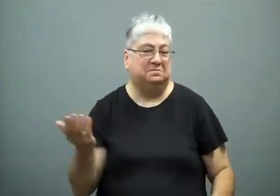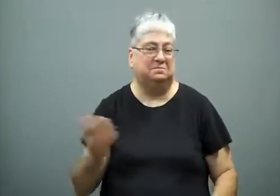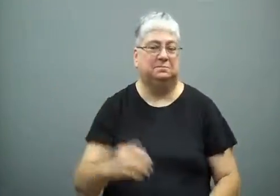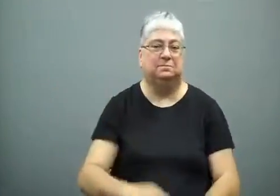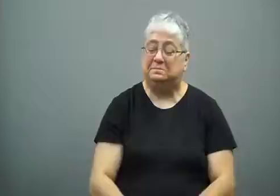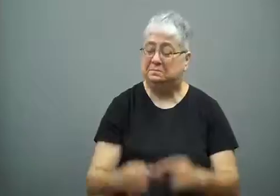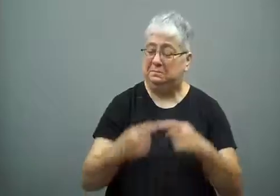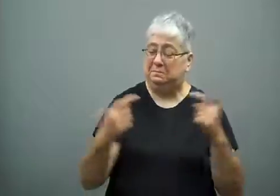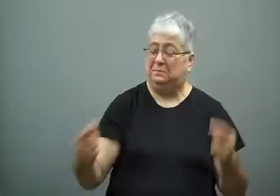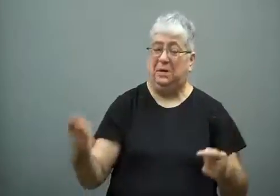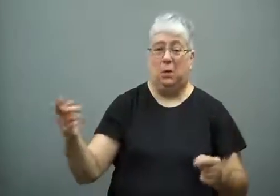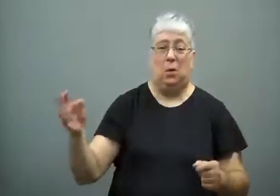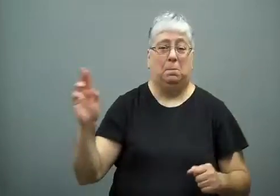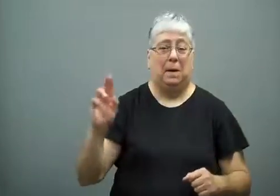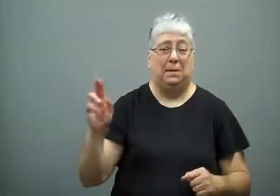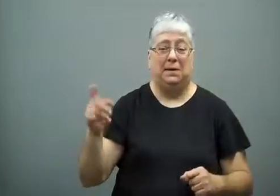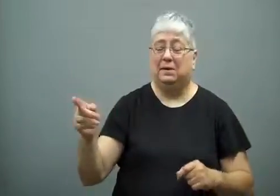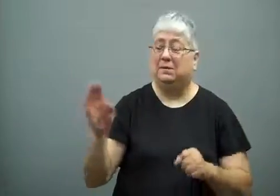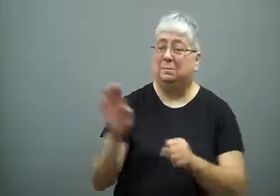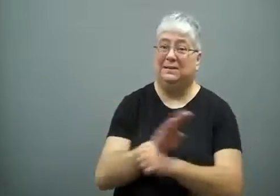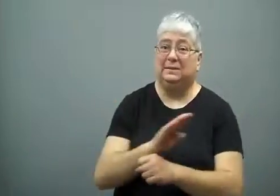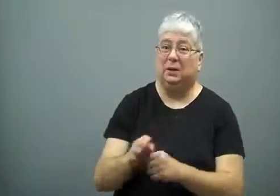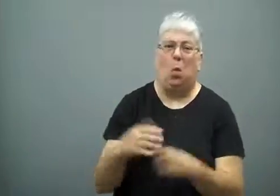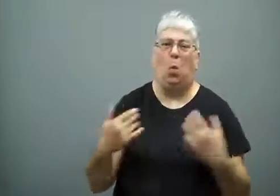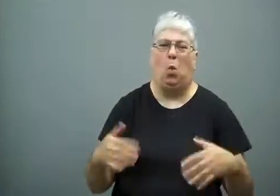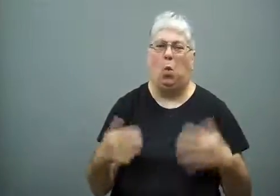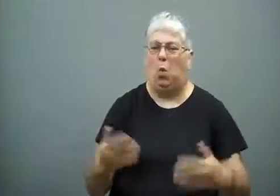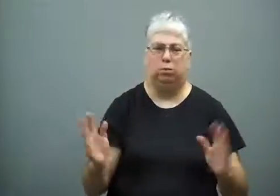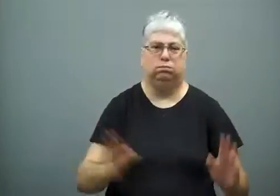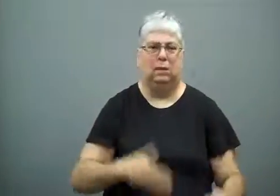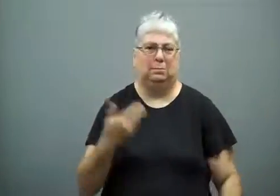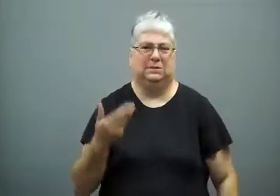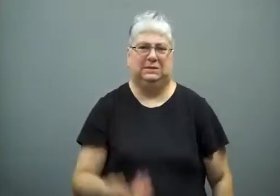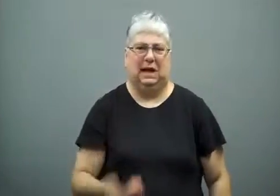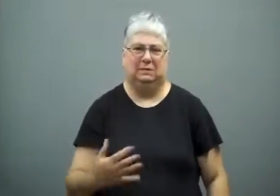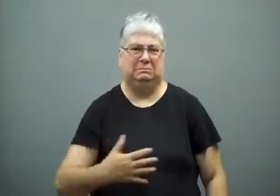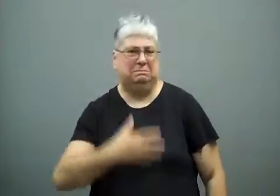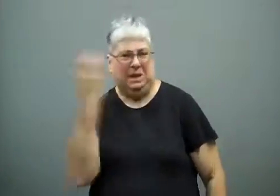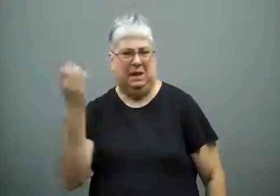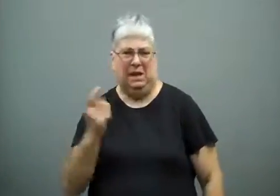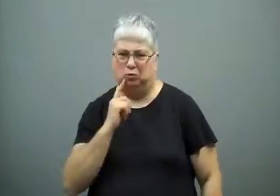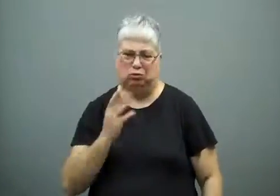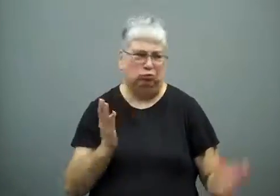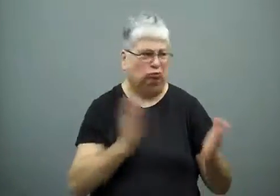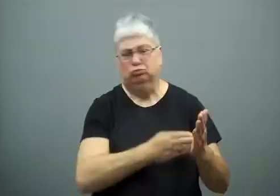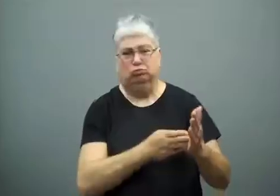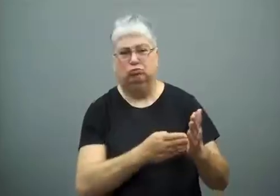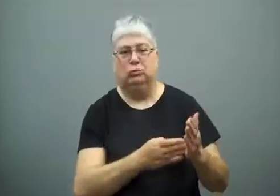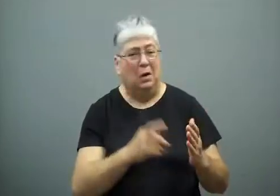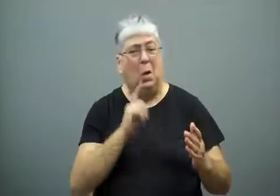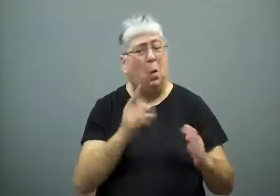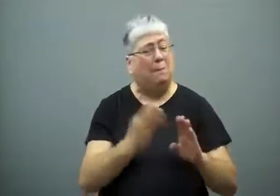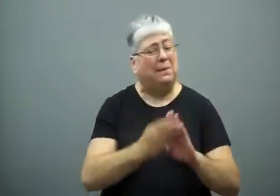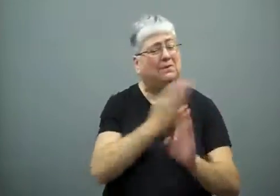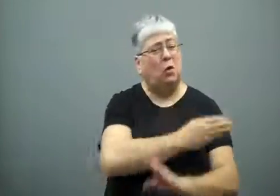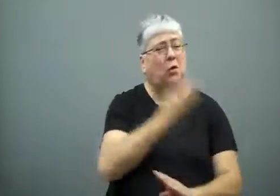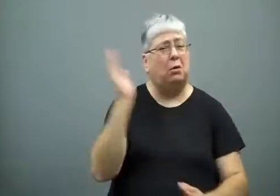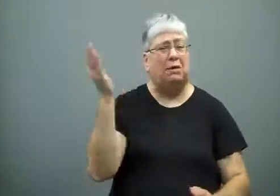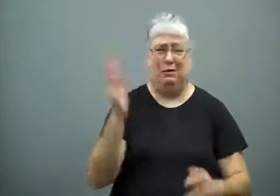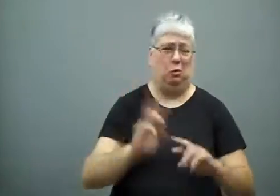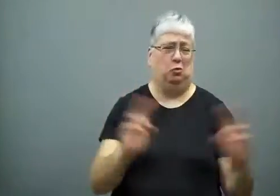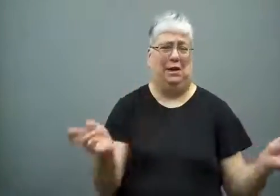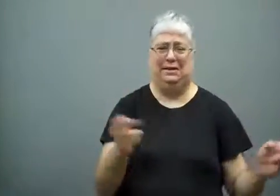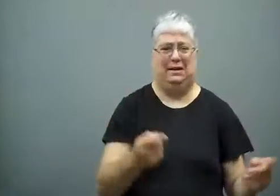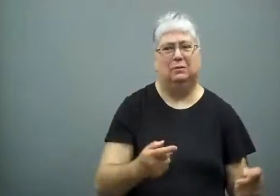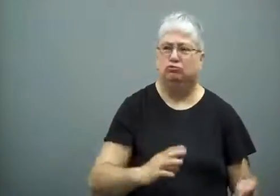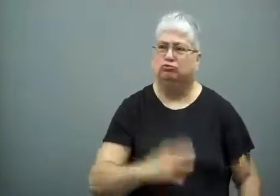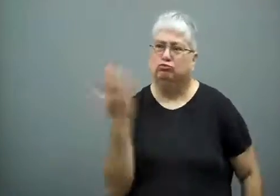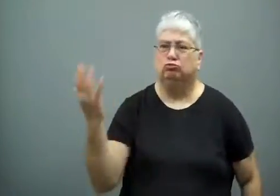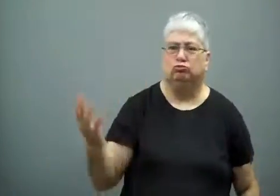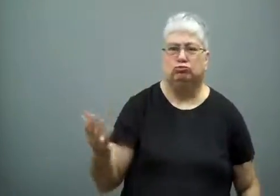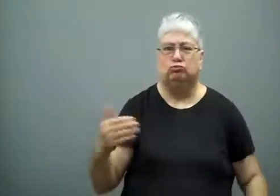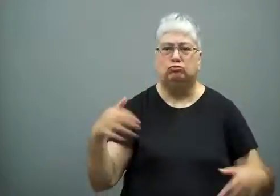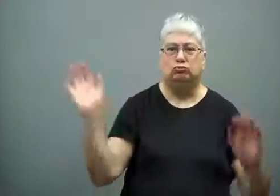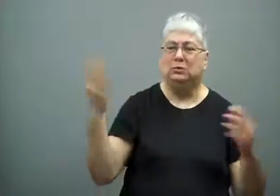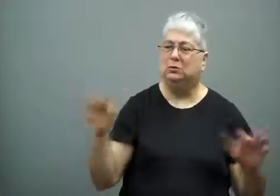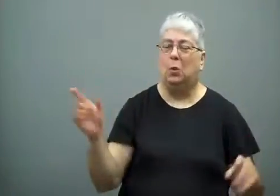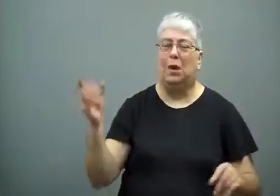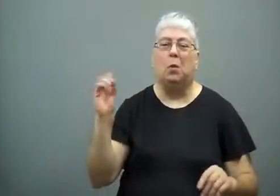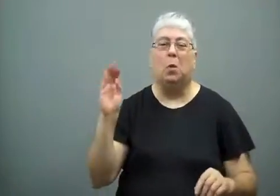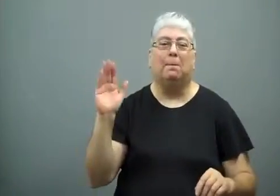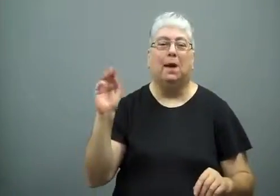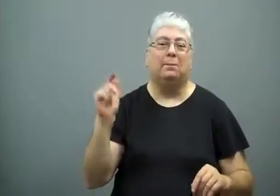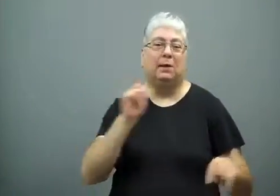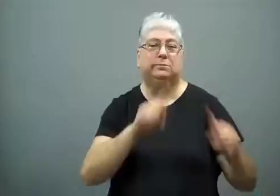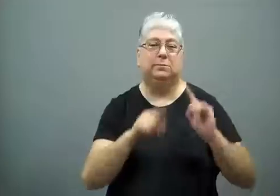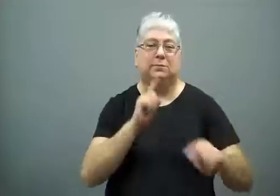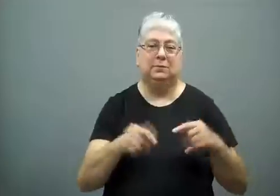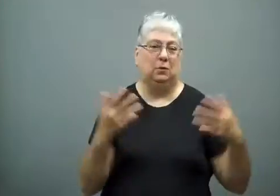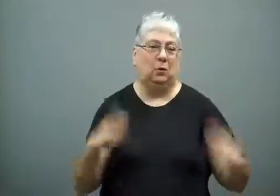Conversely, Republicans and business leaders were upset and opposed it.